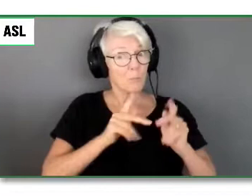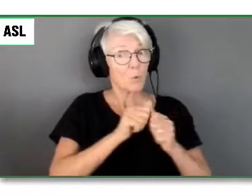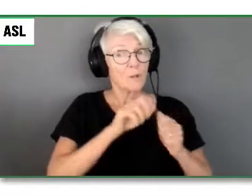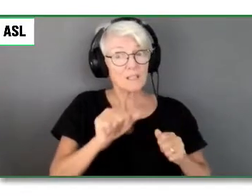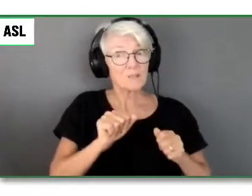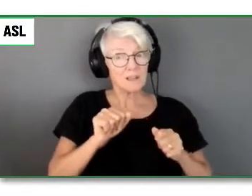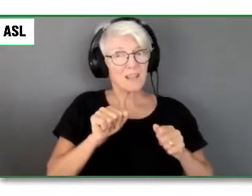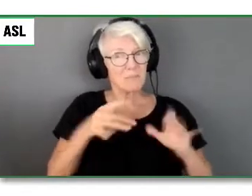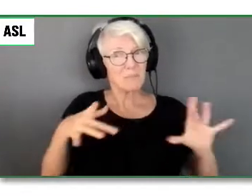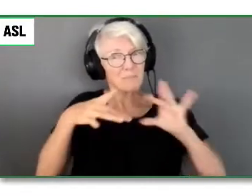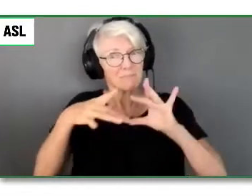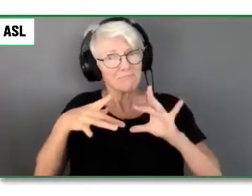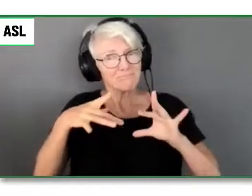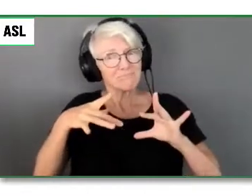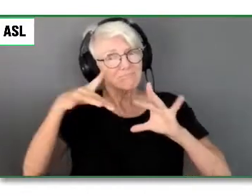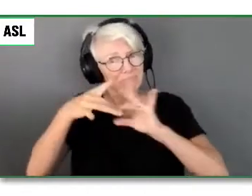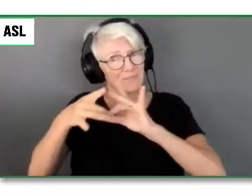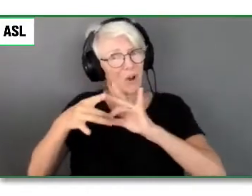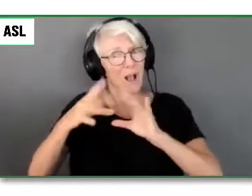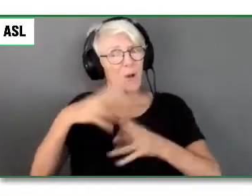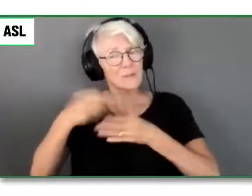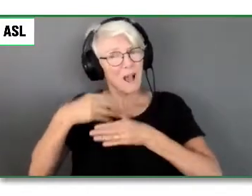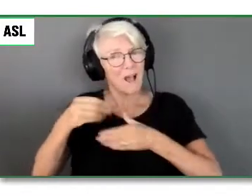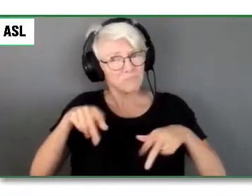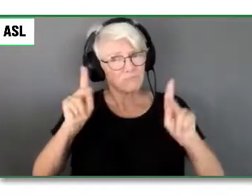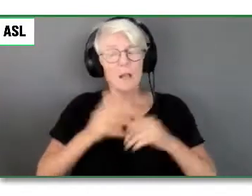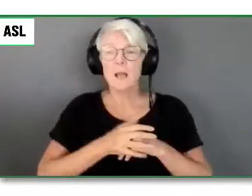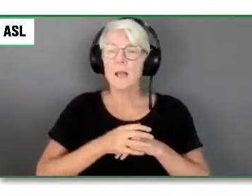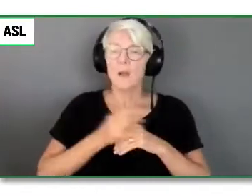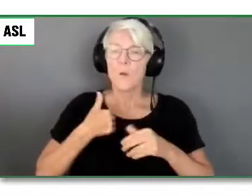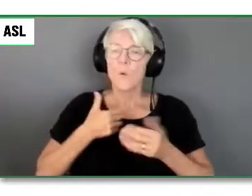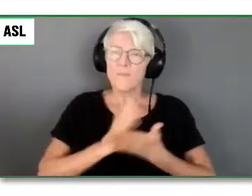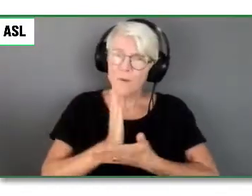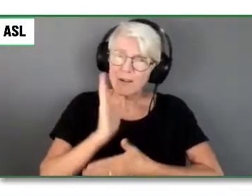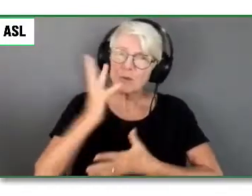Oftentimes I would ask questions that make people think such as